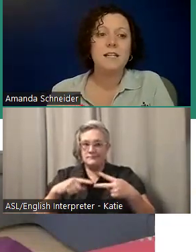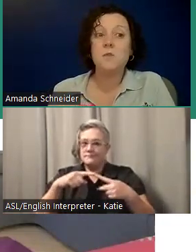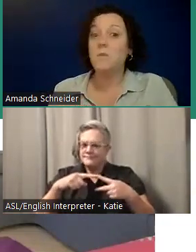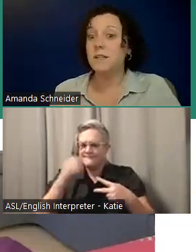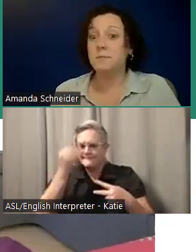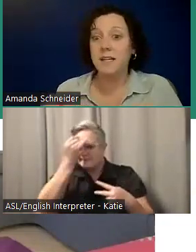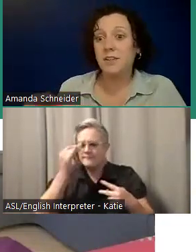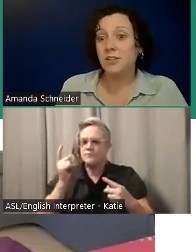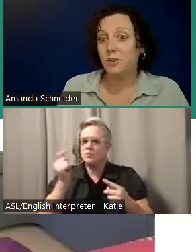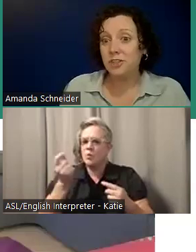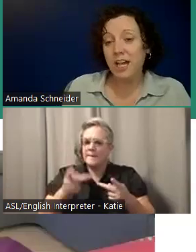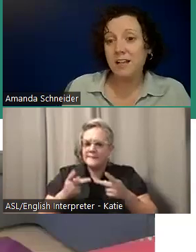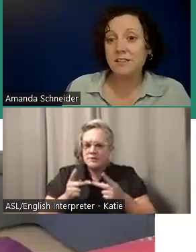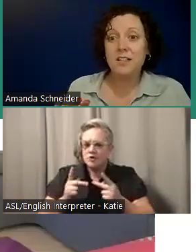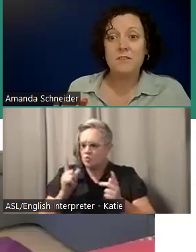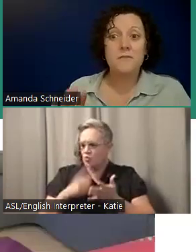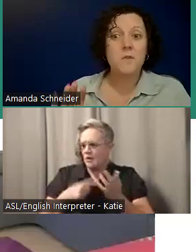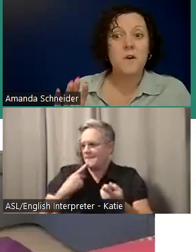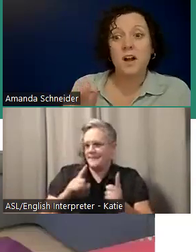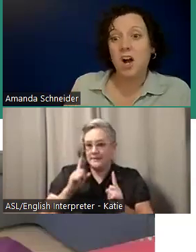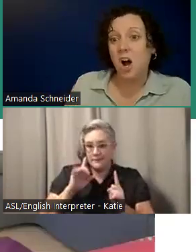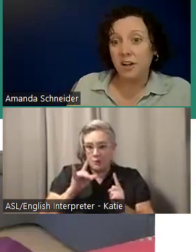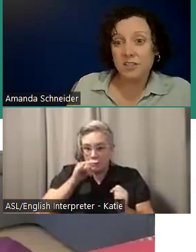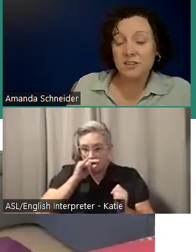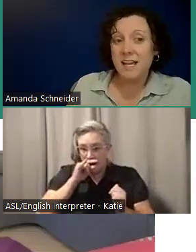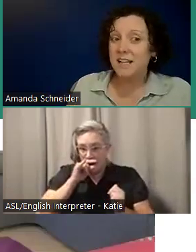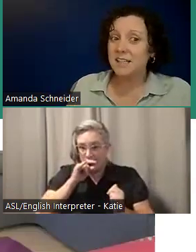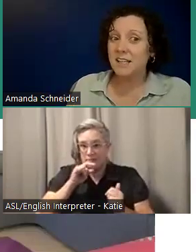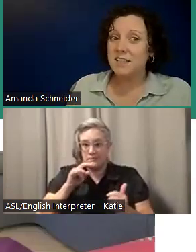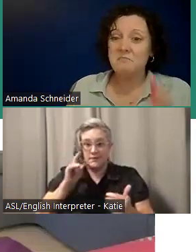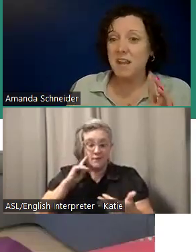So, finding what works best for your child, for auditory access,